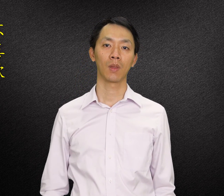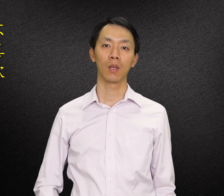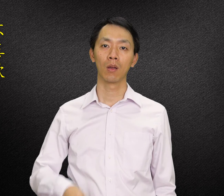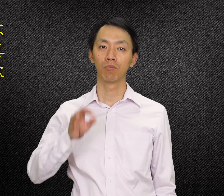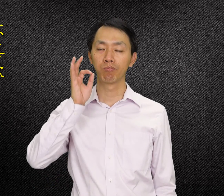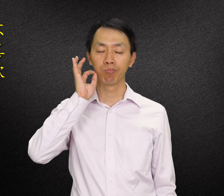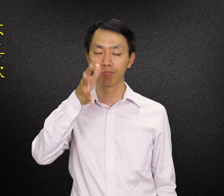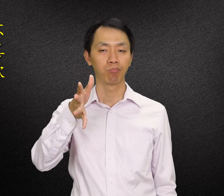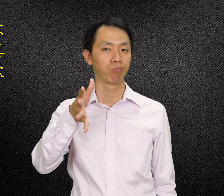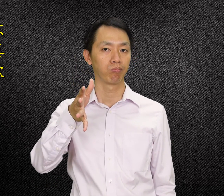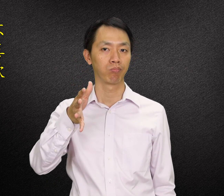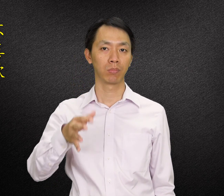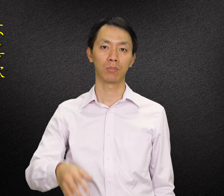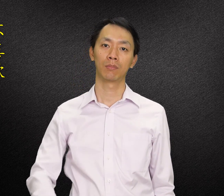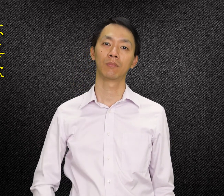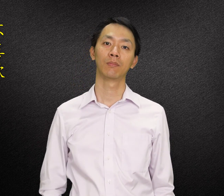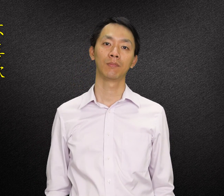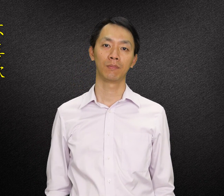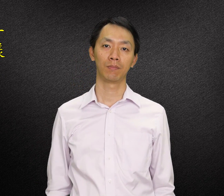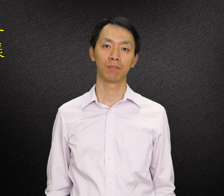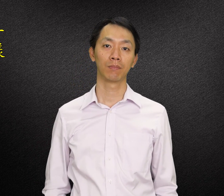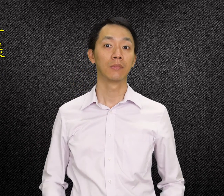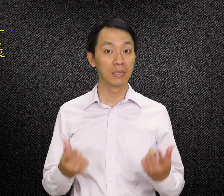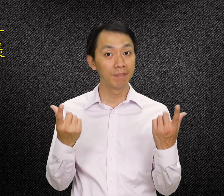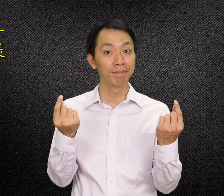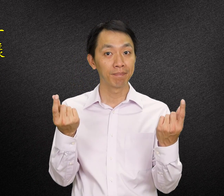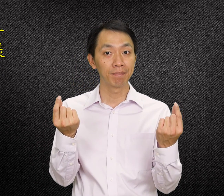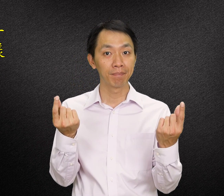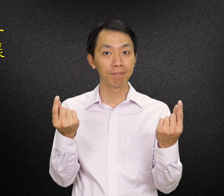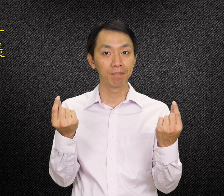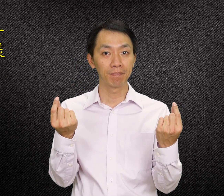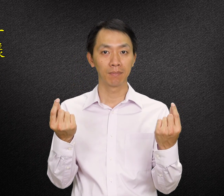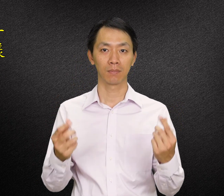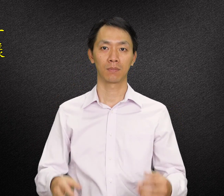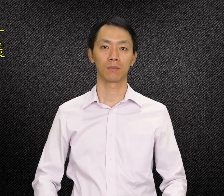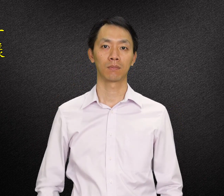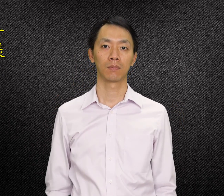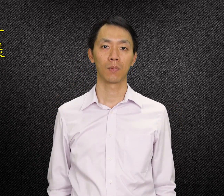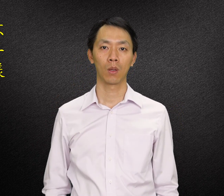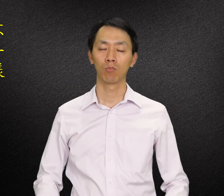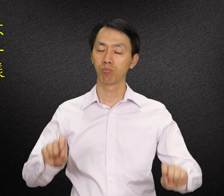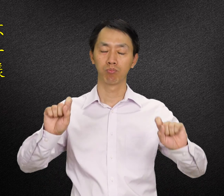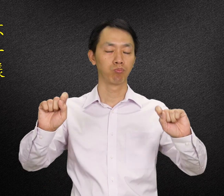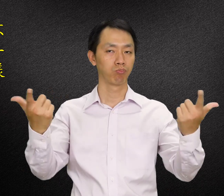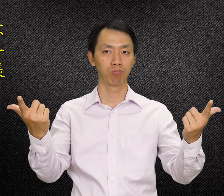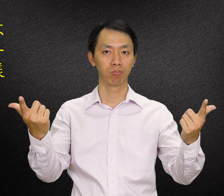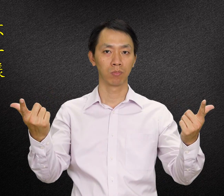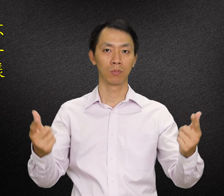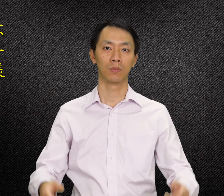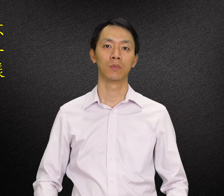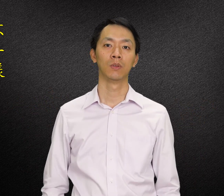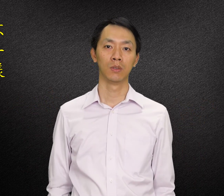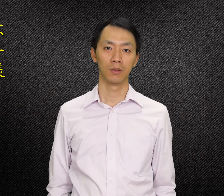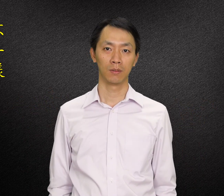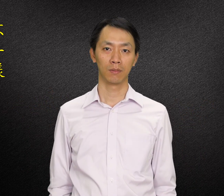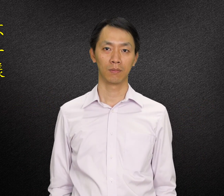not like the same different